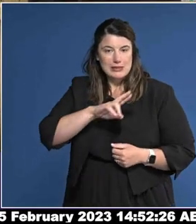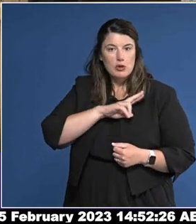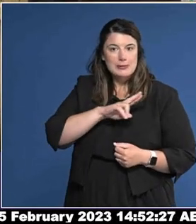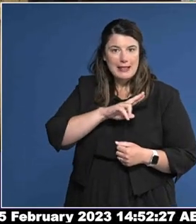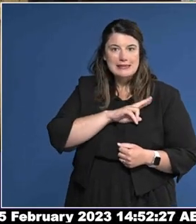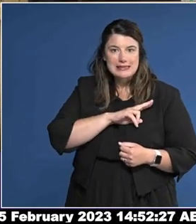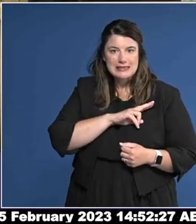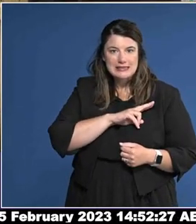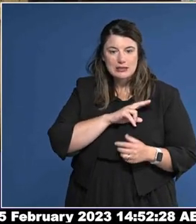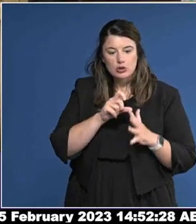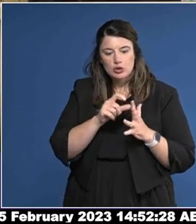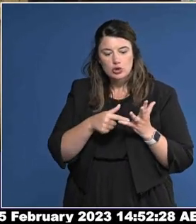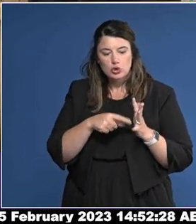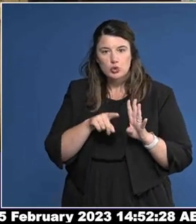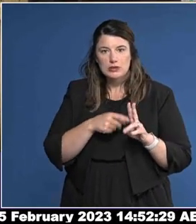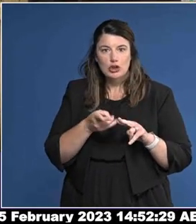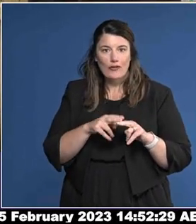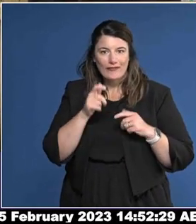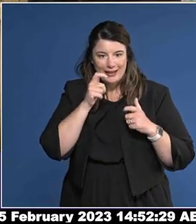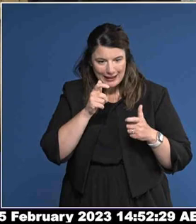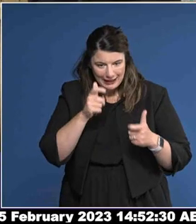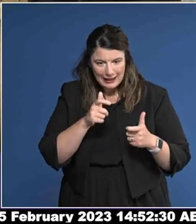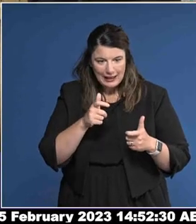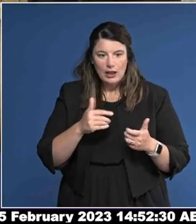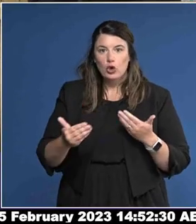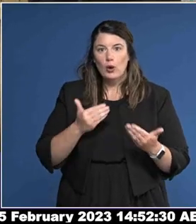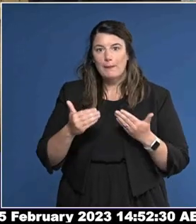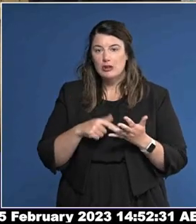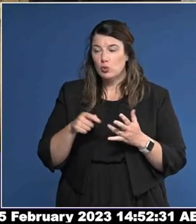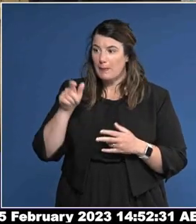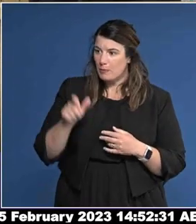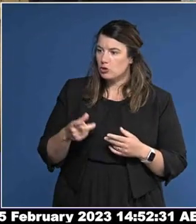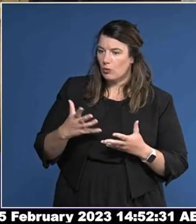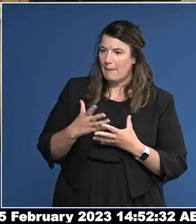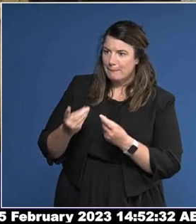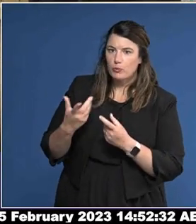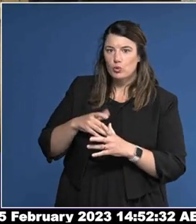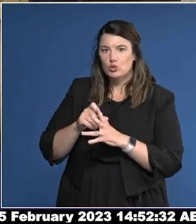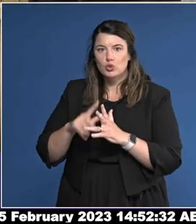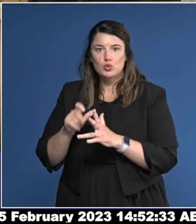failure in our duty of care as opposed to someone choosing to live the life they want to, whatever that entails and whatever that means.